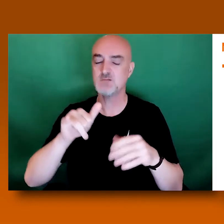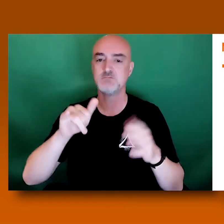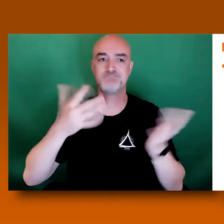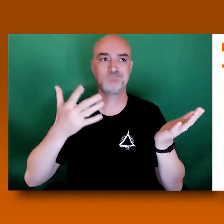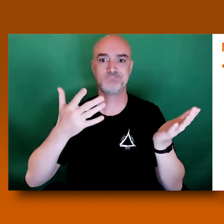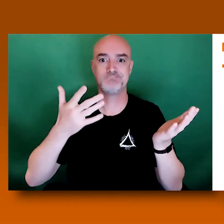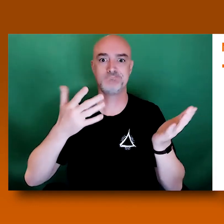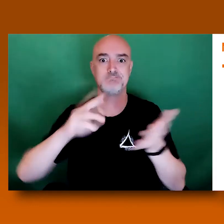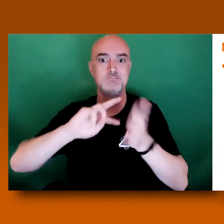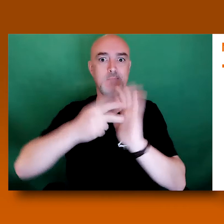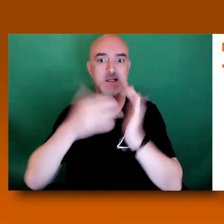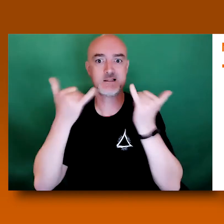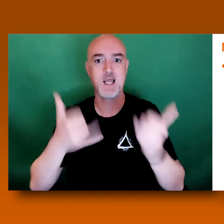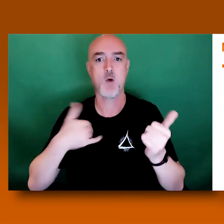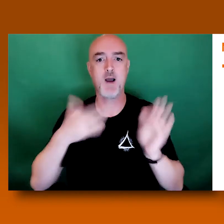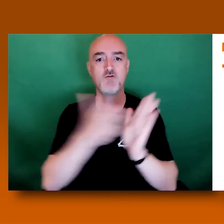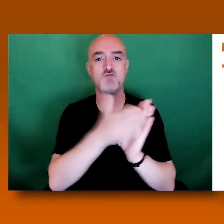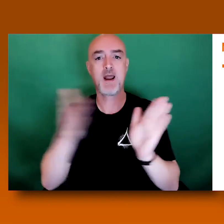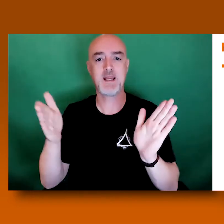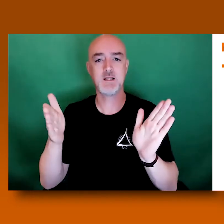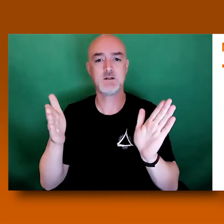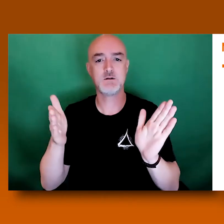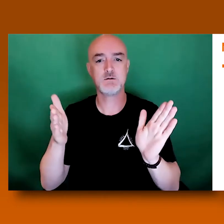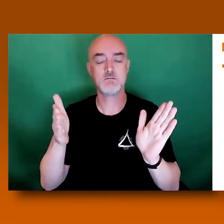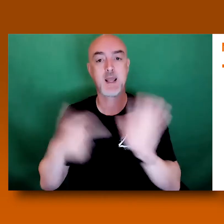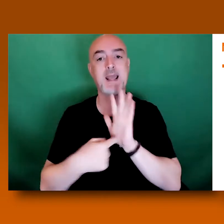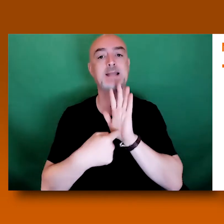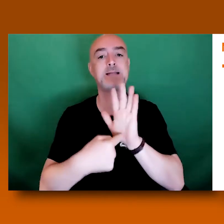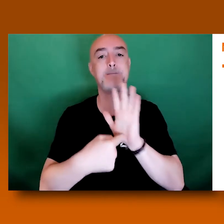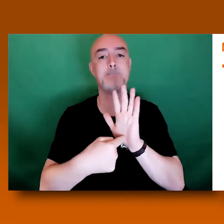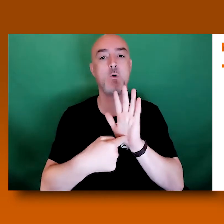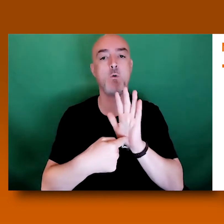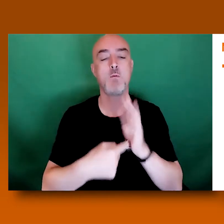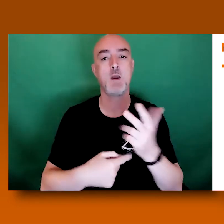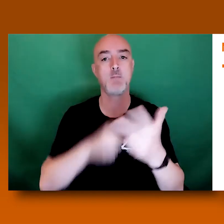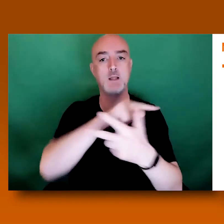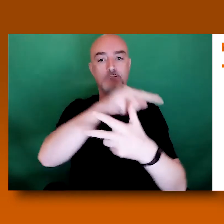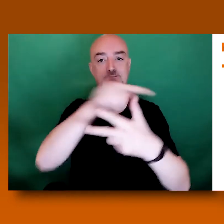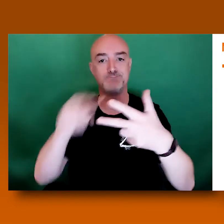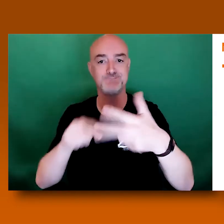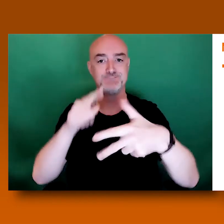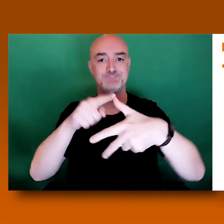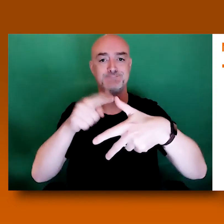and at this point, we now transition to a range of some examples where